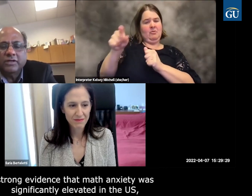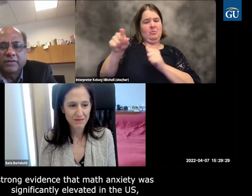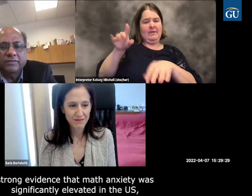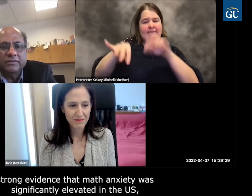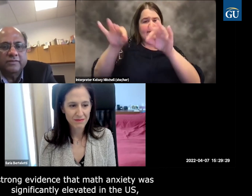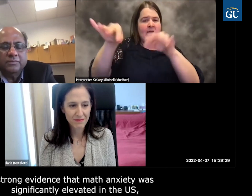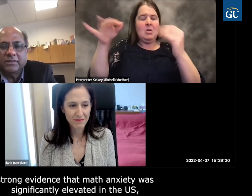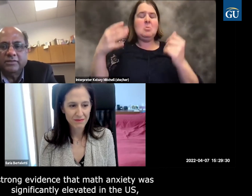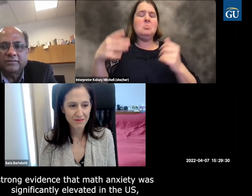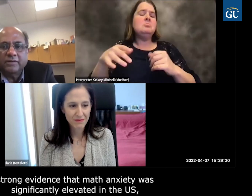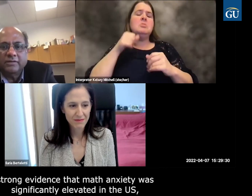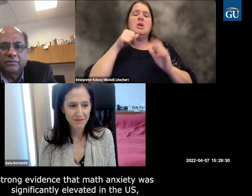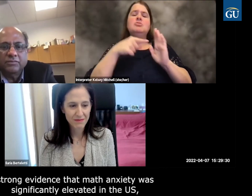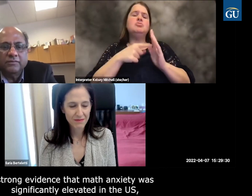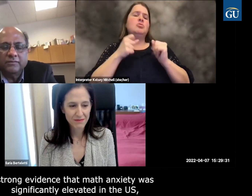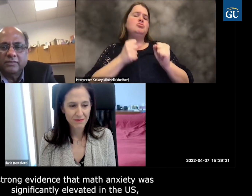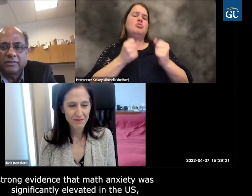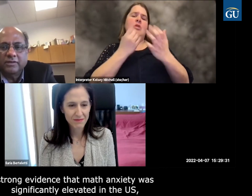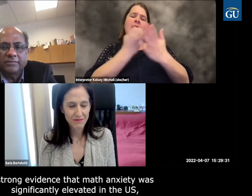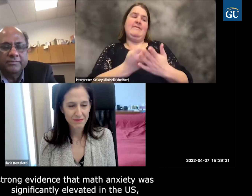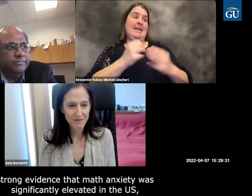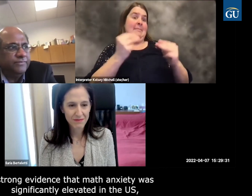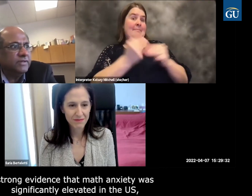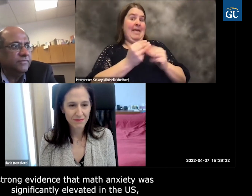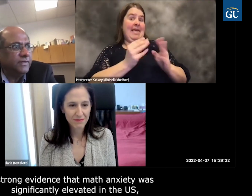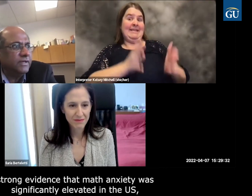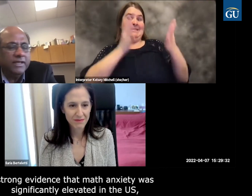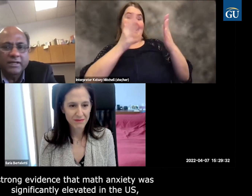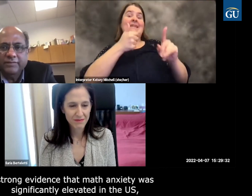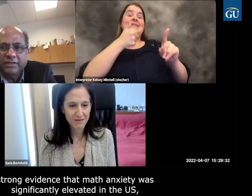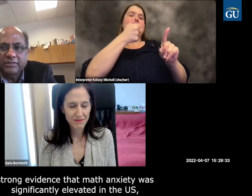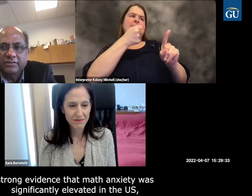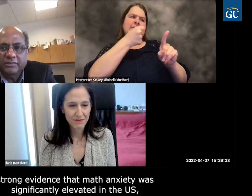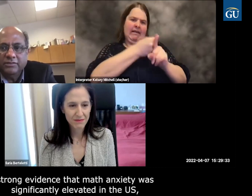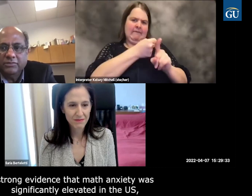evidence that math anxiety was